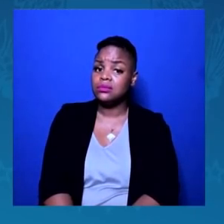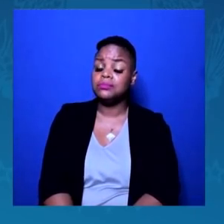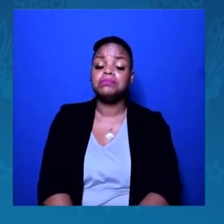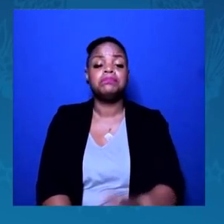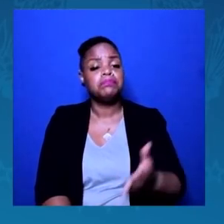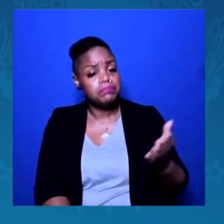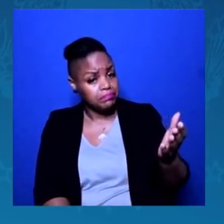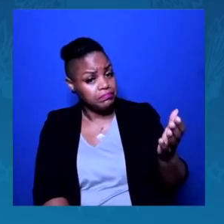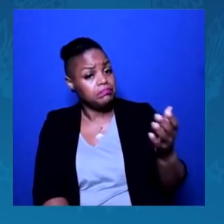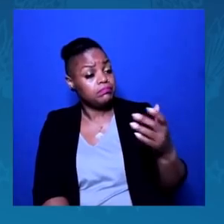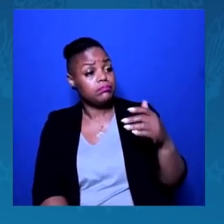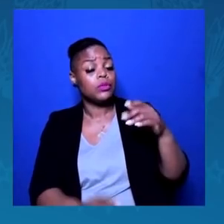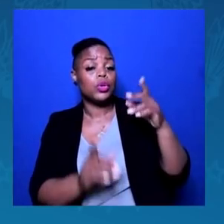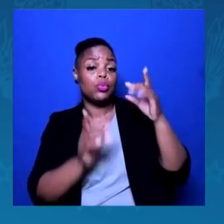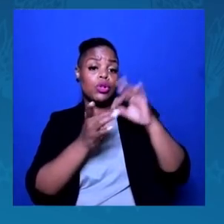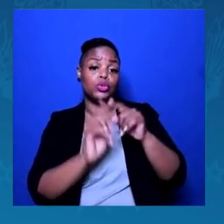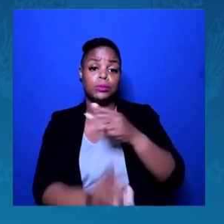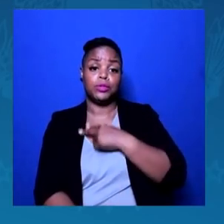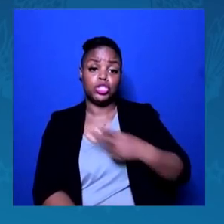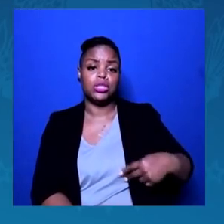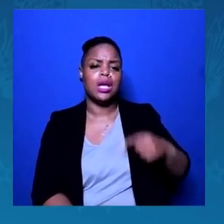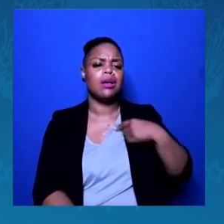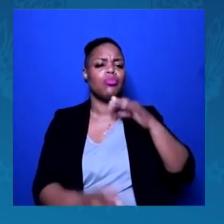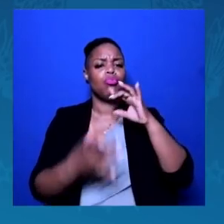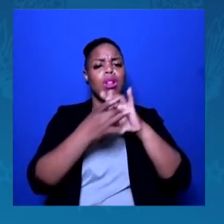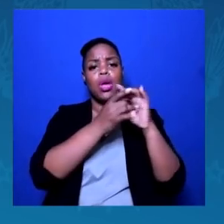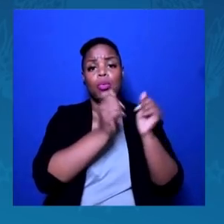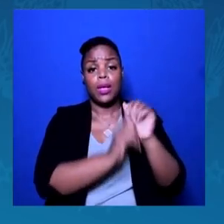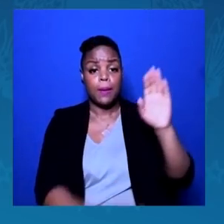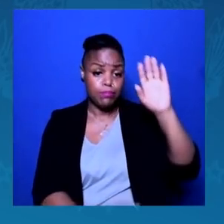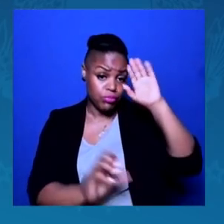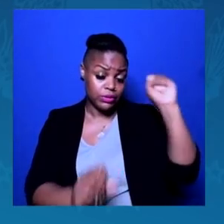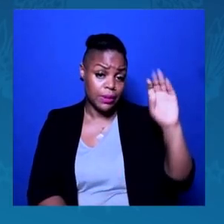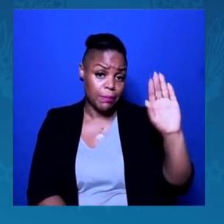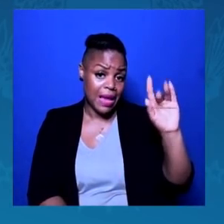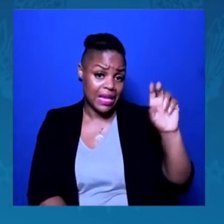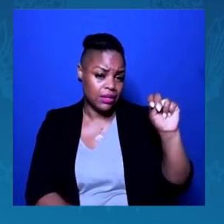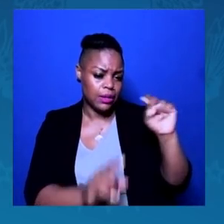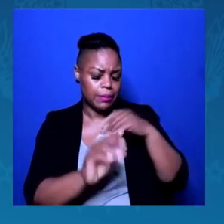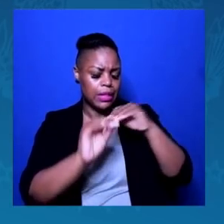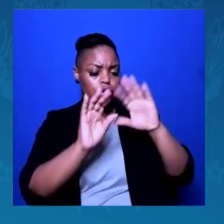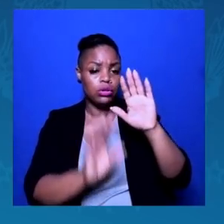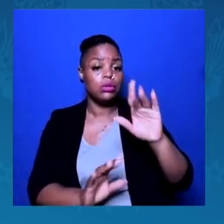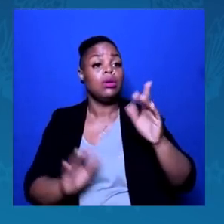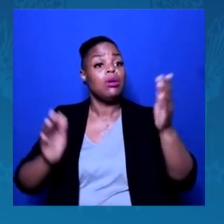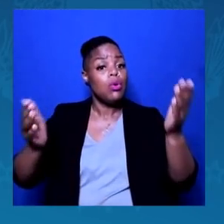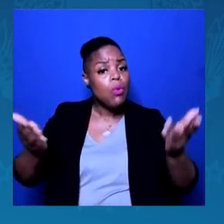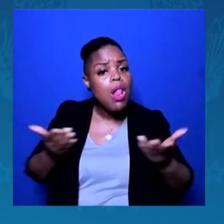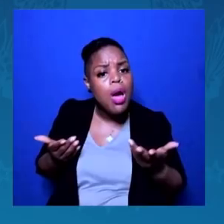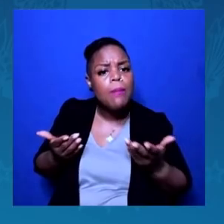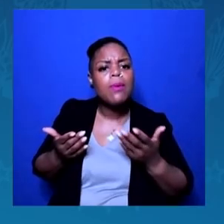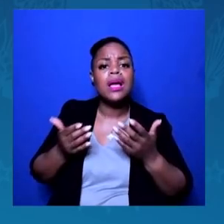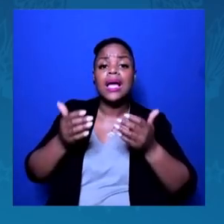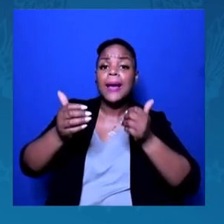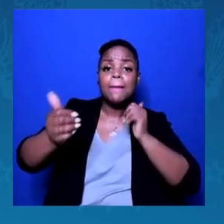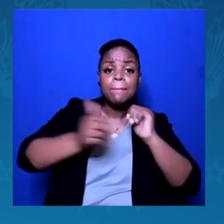We welcome stiff competition. We do not seek conflict. But on issues like you raised the South China Sea,